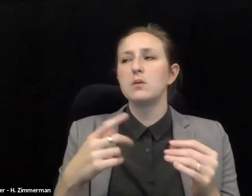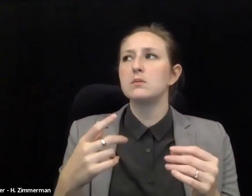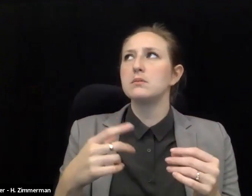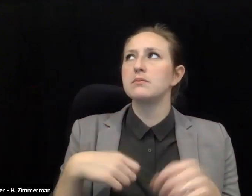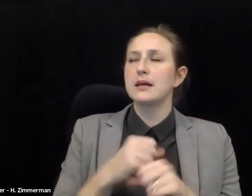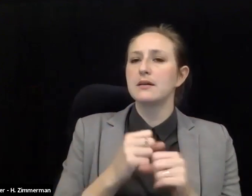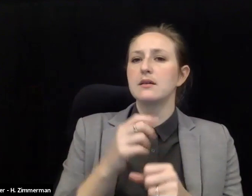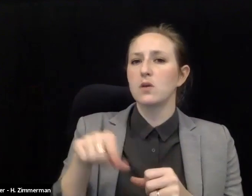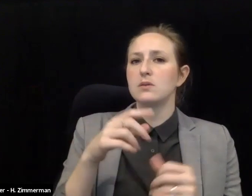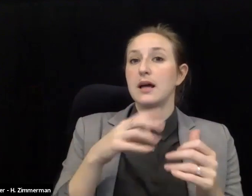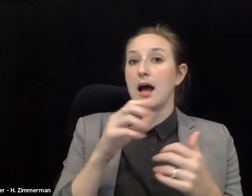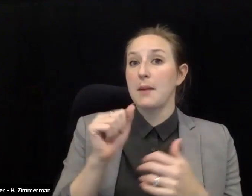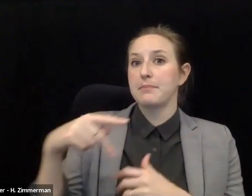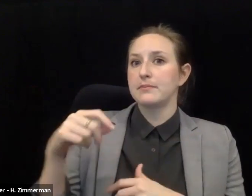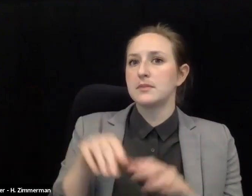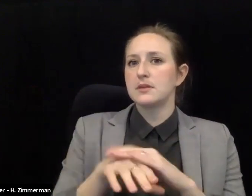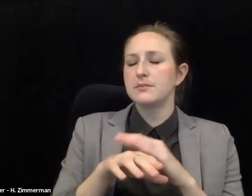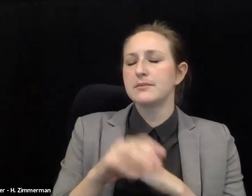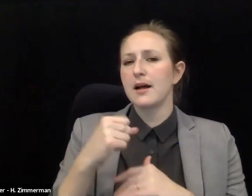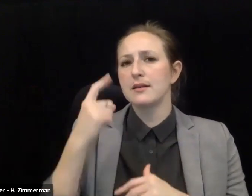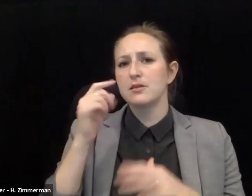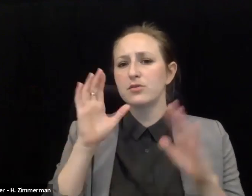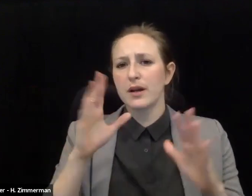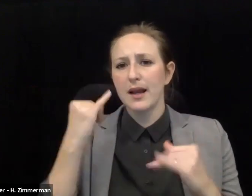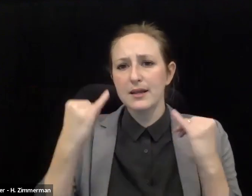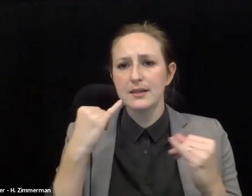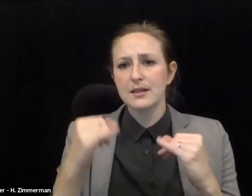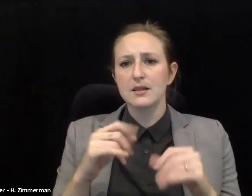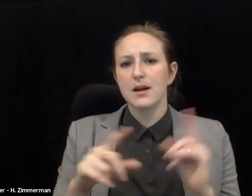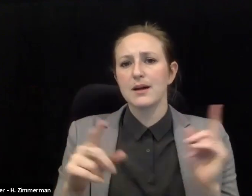are accessible. Look, I thought it was a really great idea, but I didn't hear anybody covered the